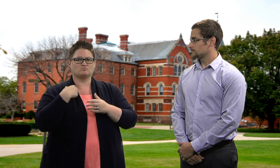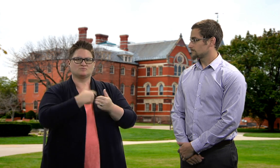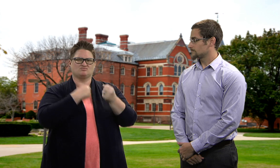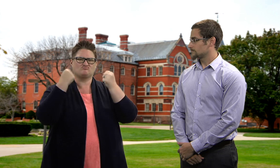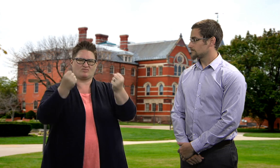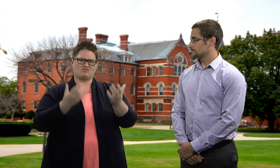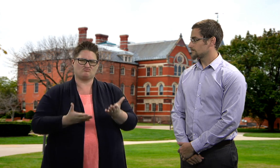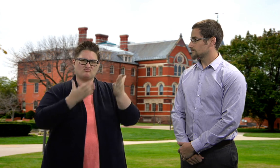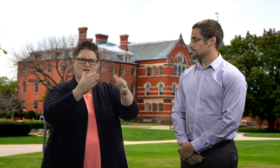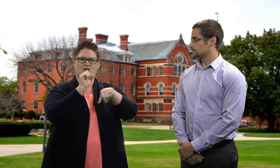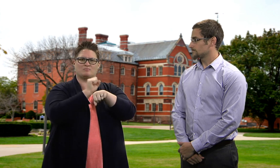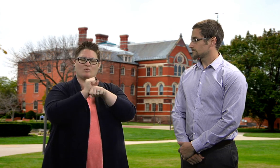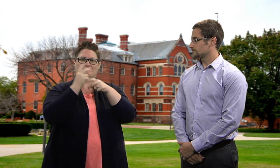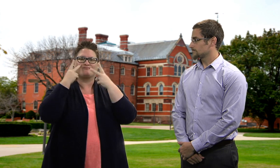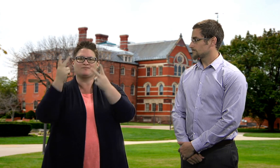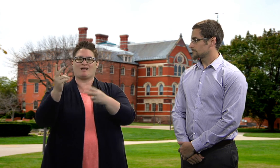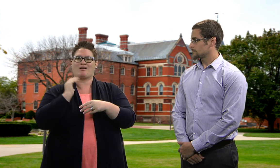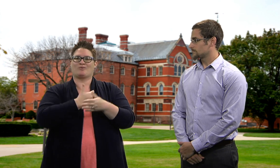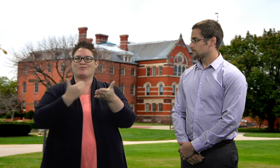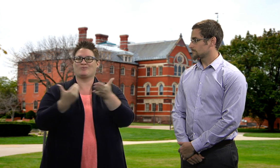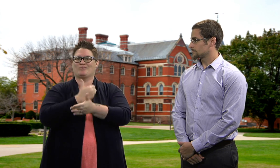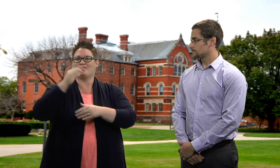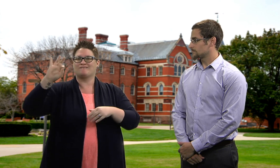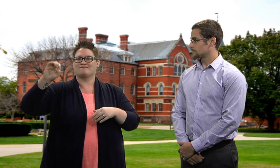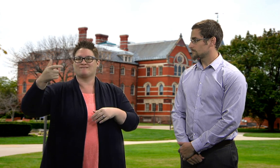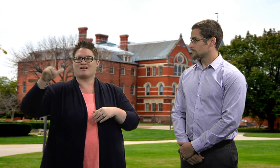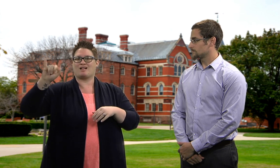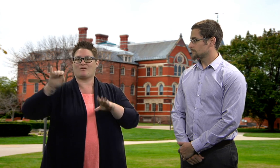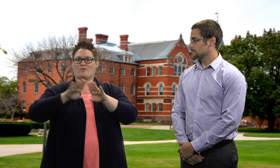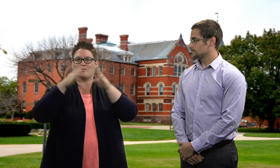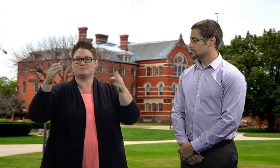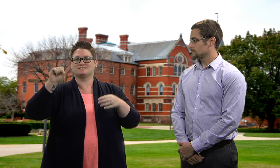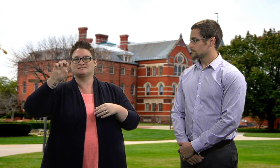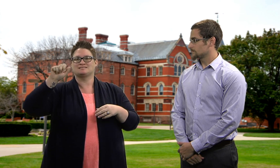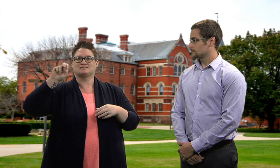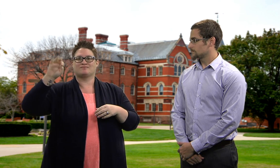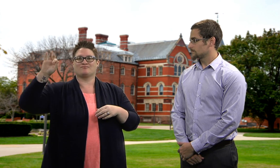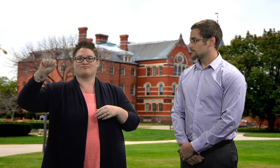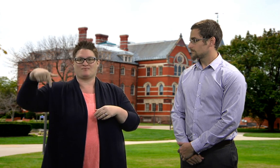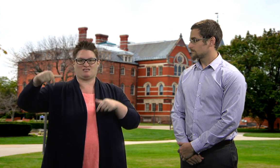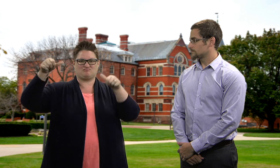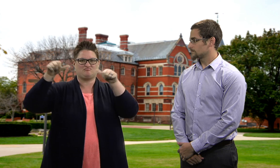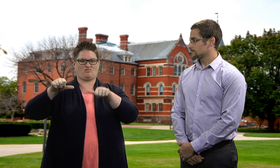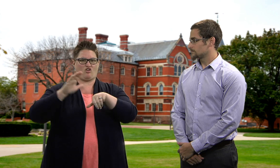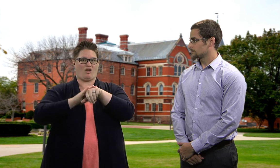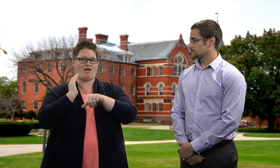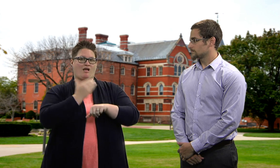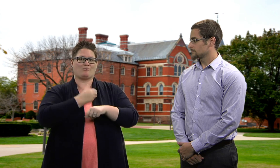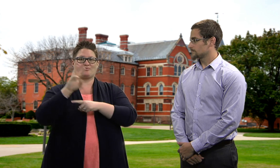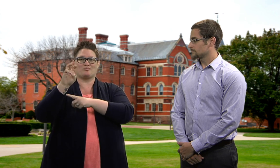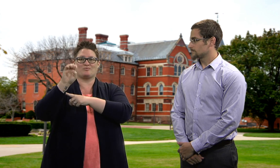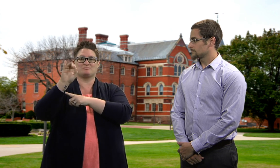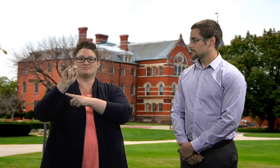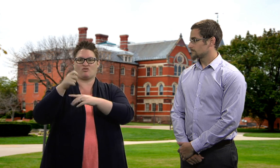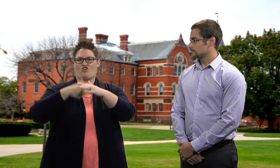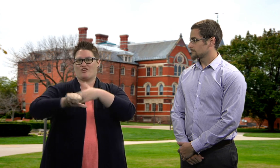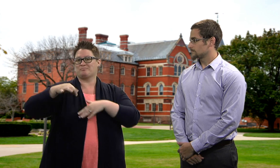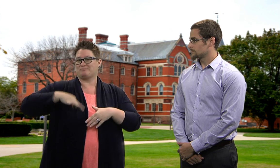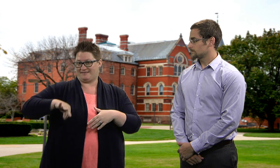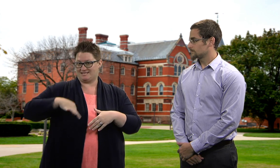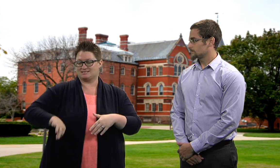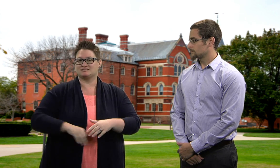We strongly recommend employees to visit our new FEGLI Open Season FAQ that is posted on the HRS website under Benefits.